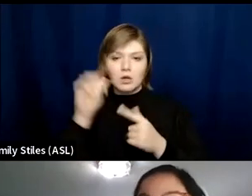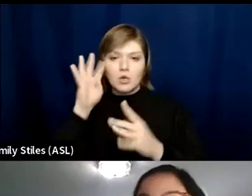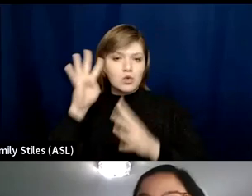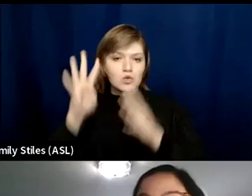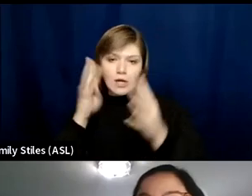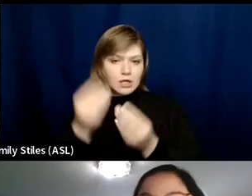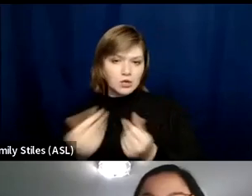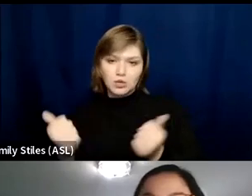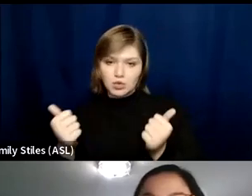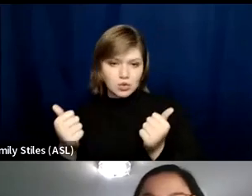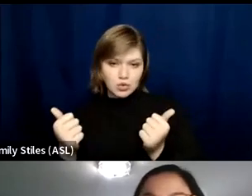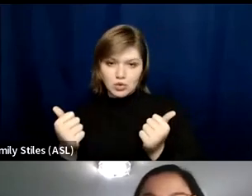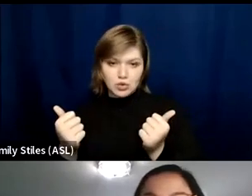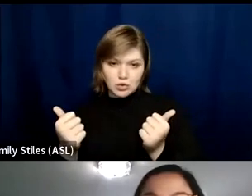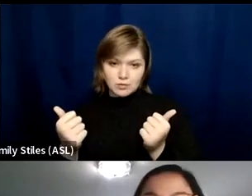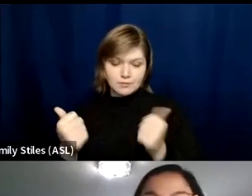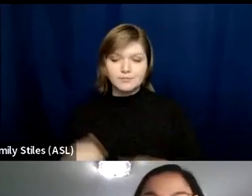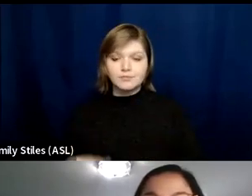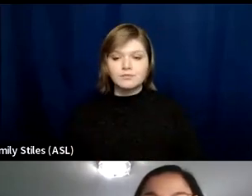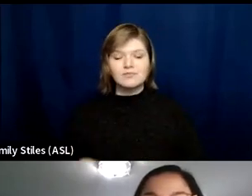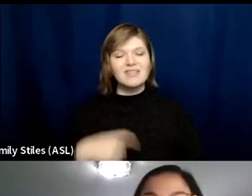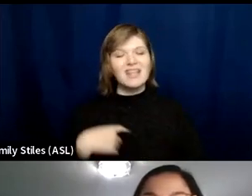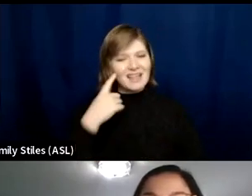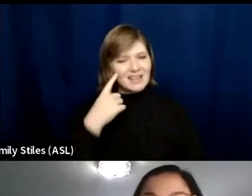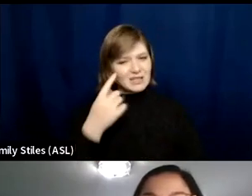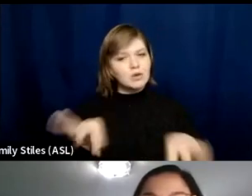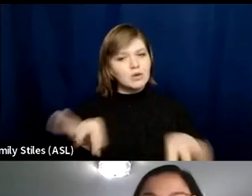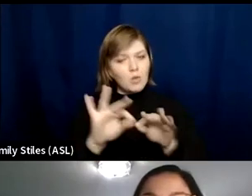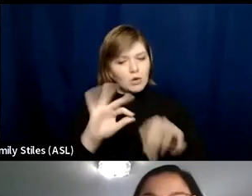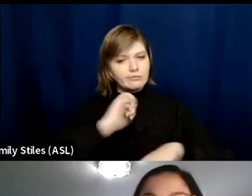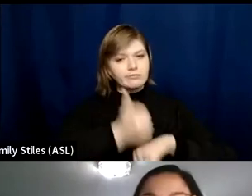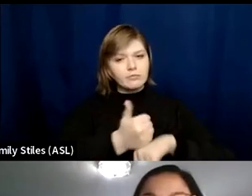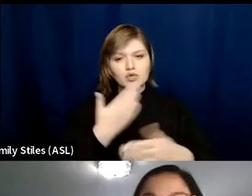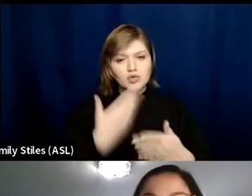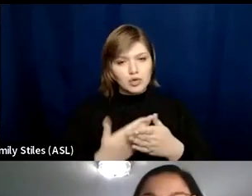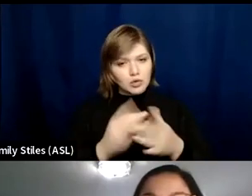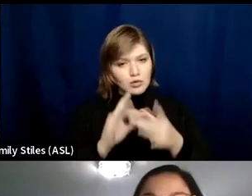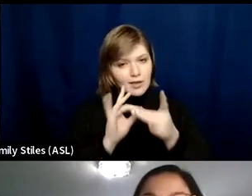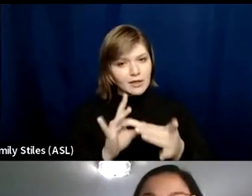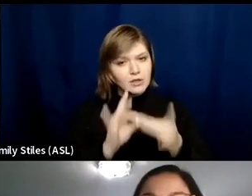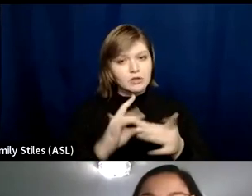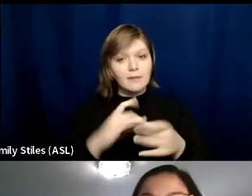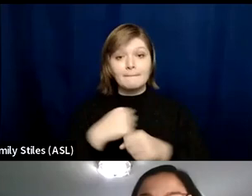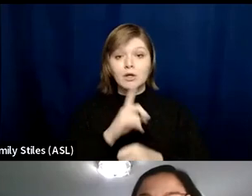handicap modifications to units. If they have a voucher you might inquire with the Housing Authority